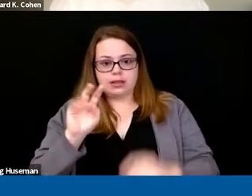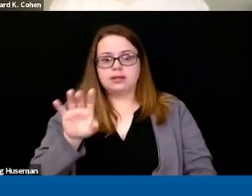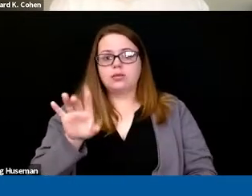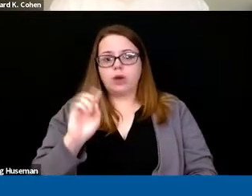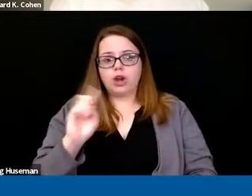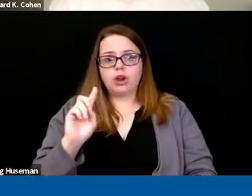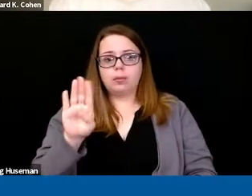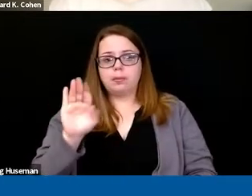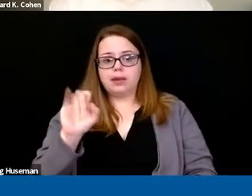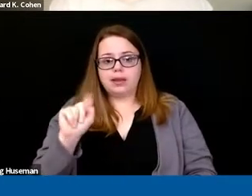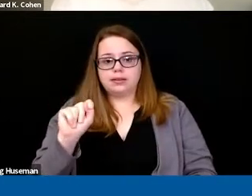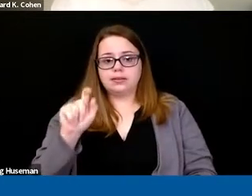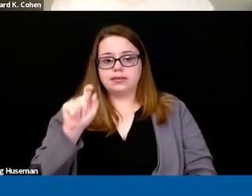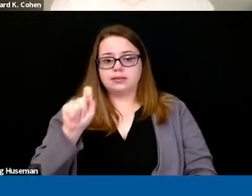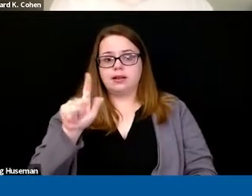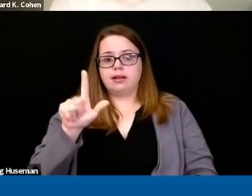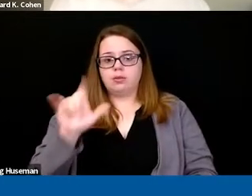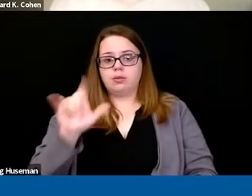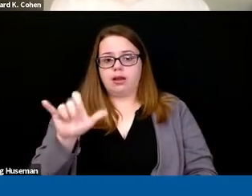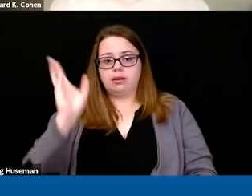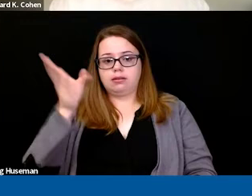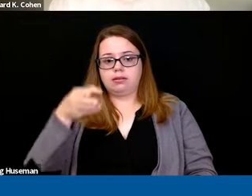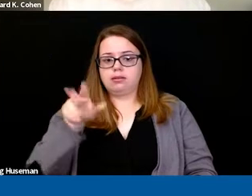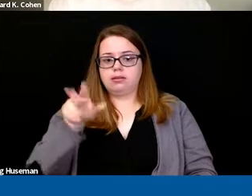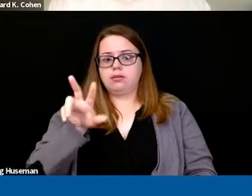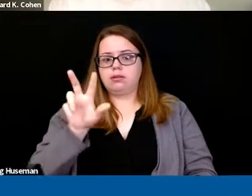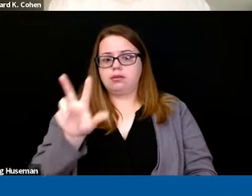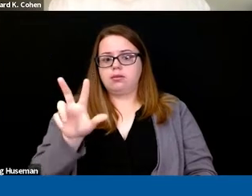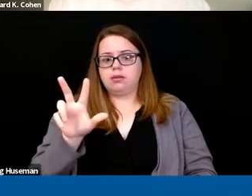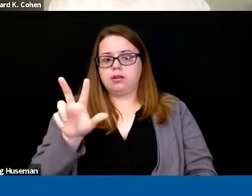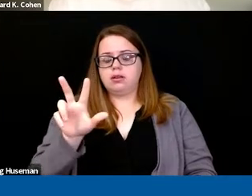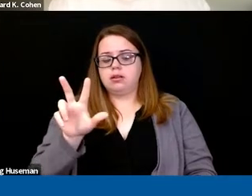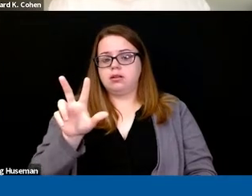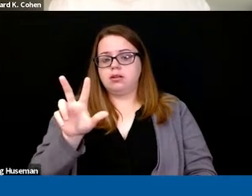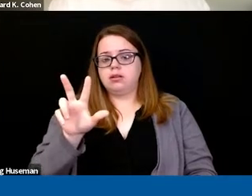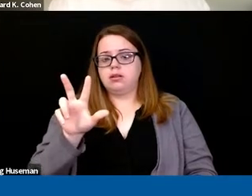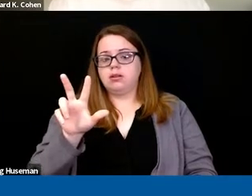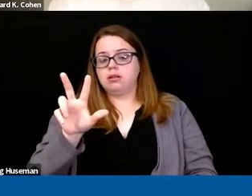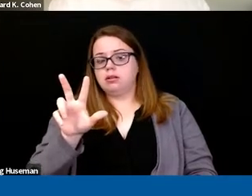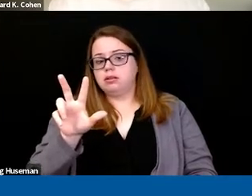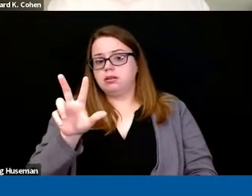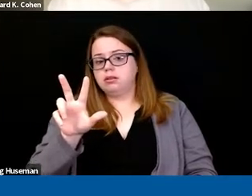so that's b as in boy, i as in India, t as in Tom, period, l as in Larry, y as in yellow,